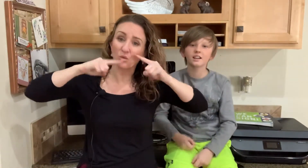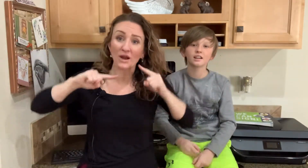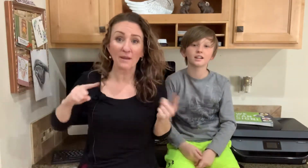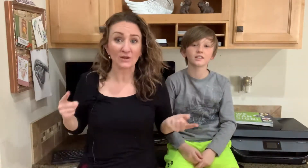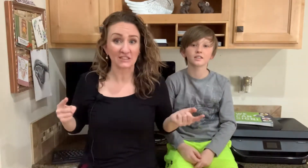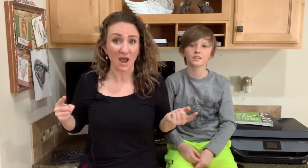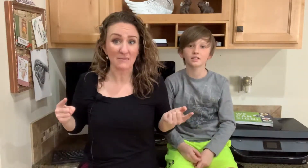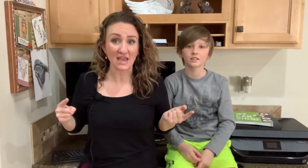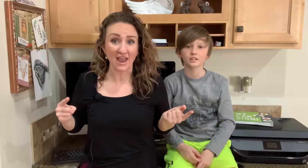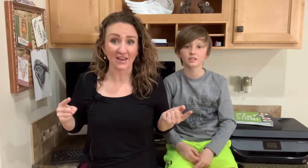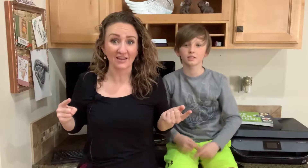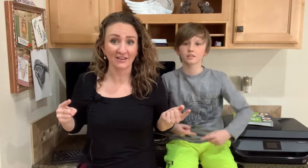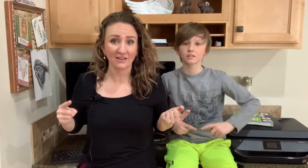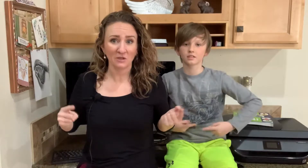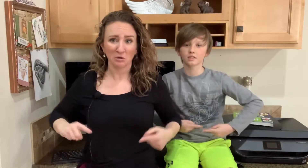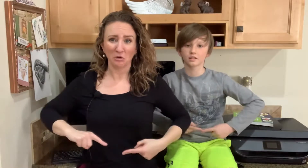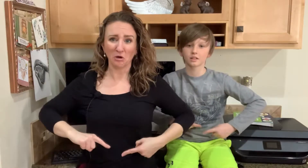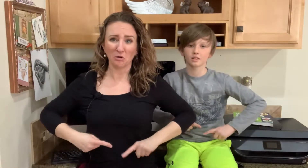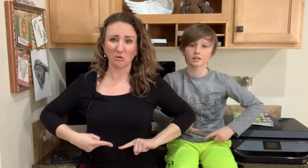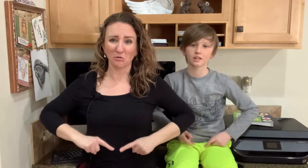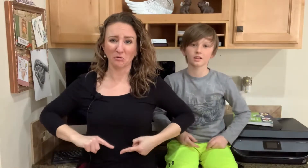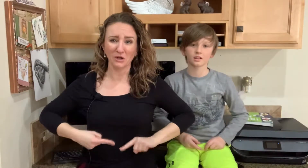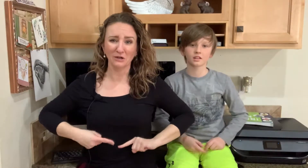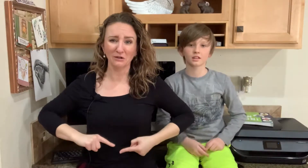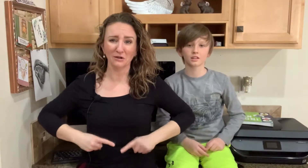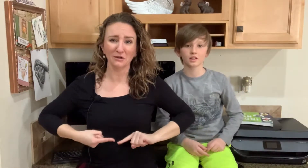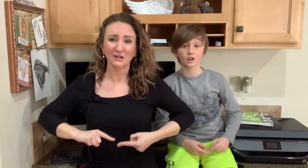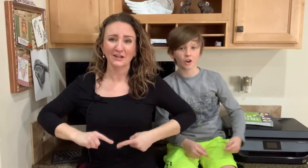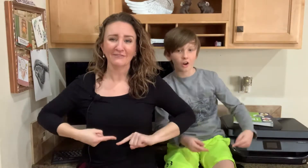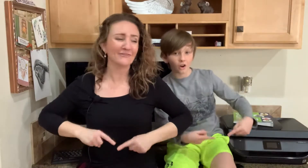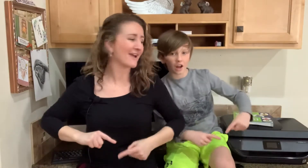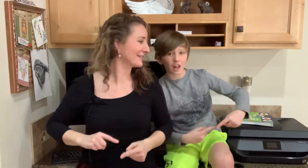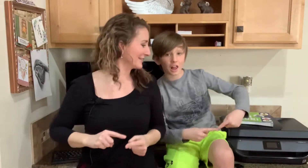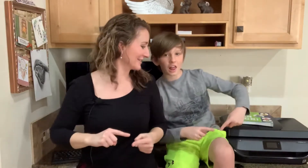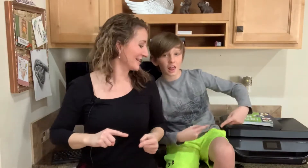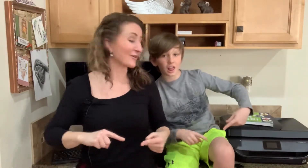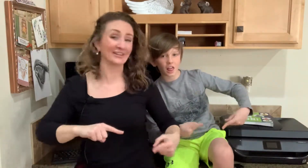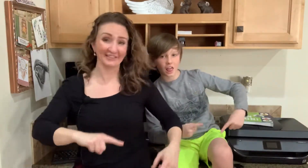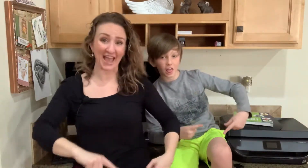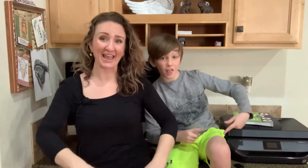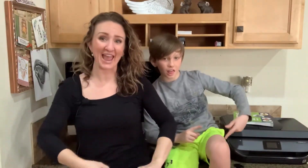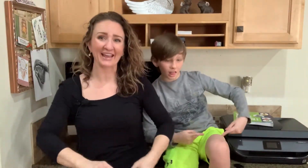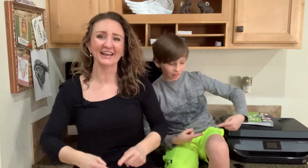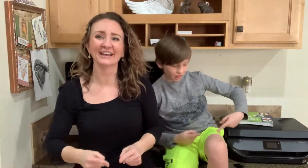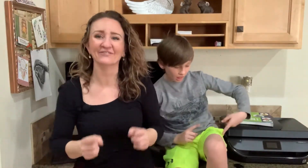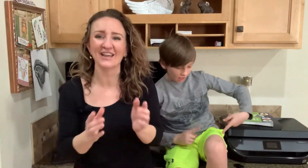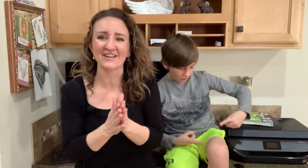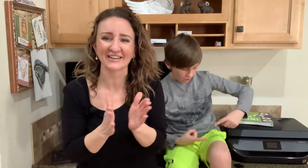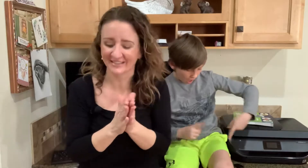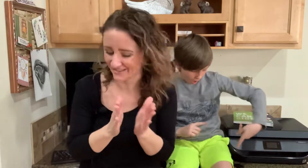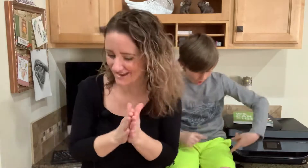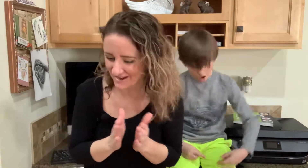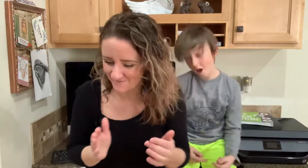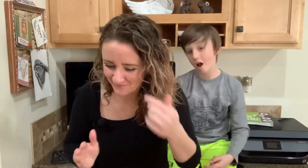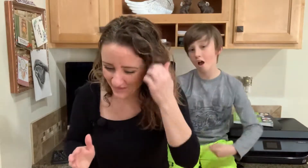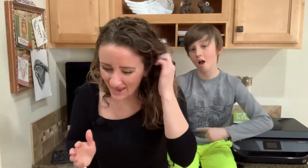What about a tummy ache? Oh! Very good! Or leg ache. Very good!